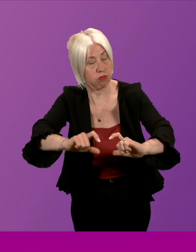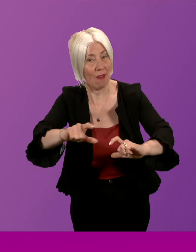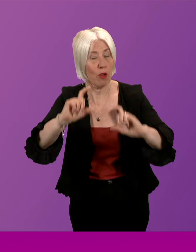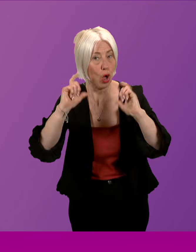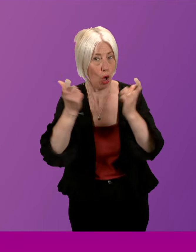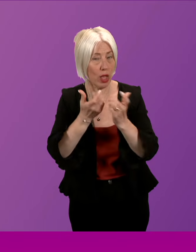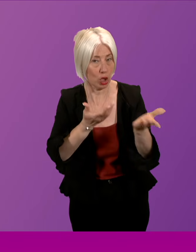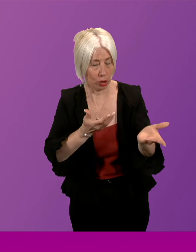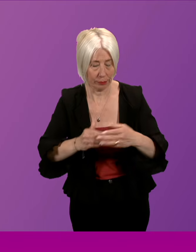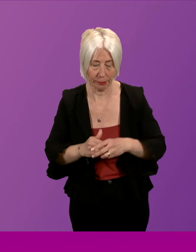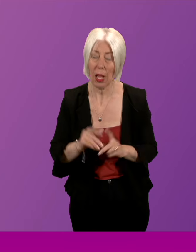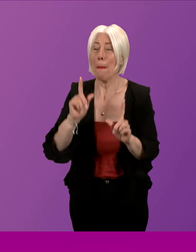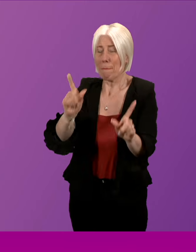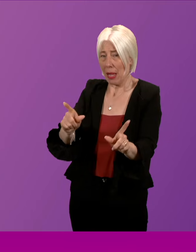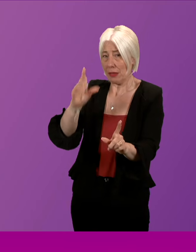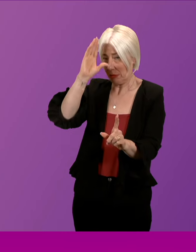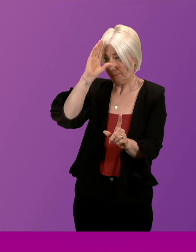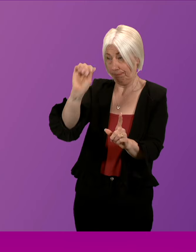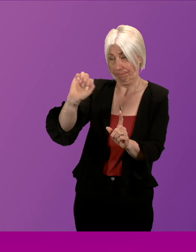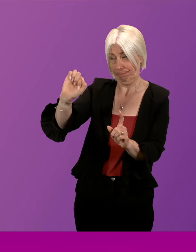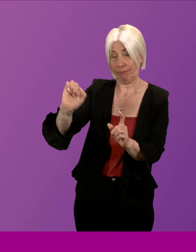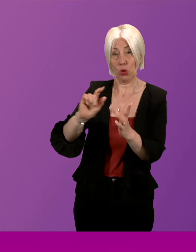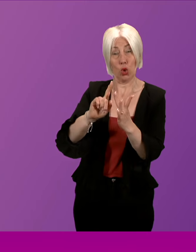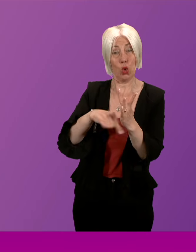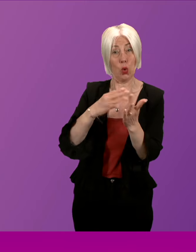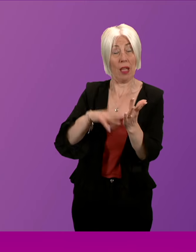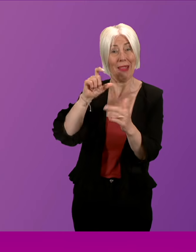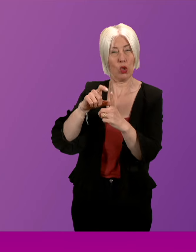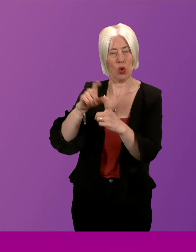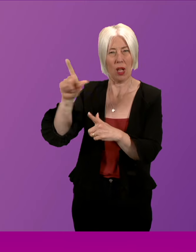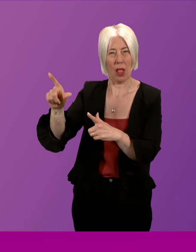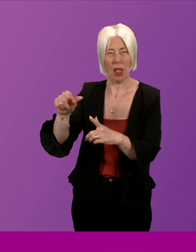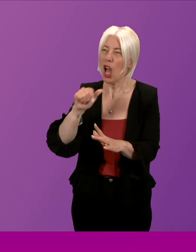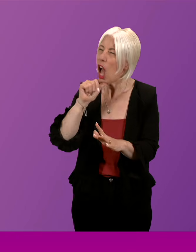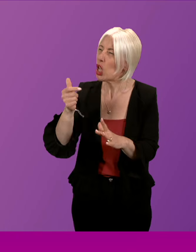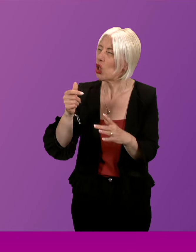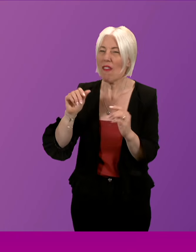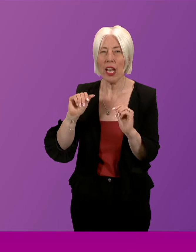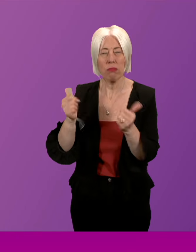However, I point out to Julie MacDougall that it is not coherent for her to come to the chamber and